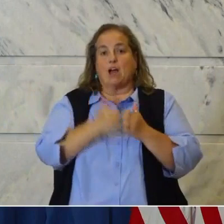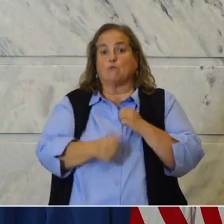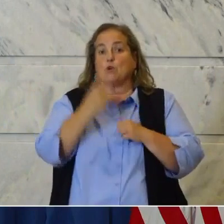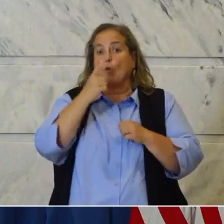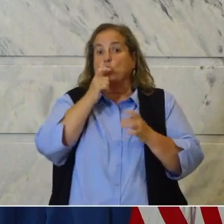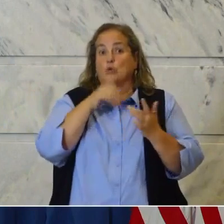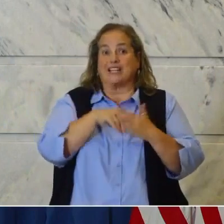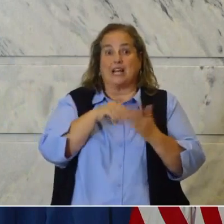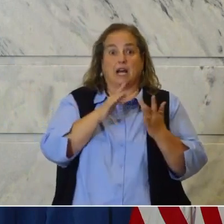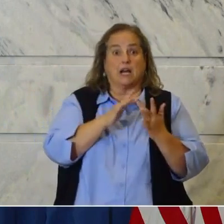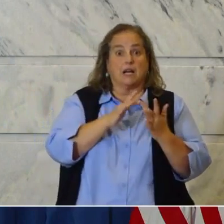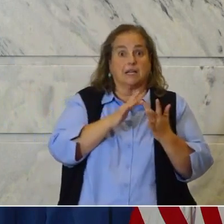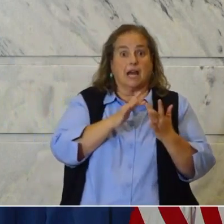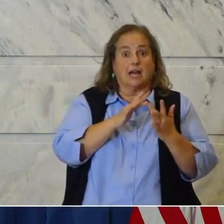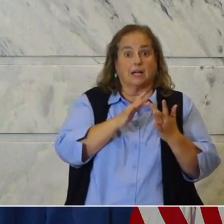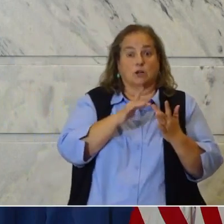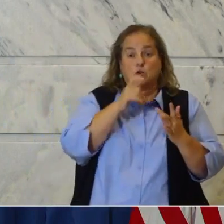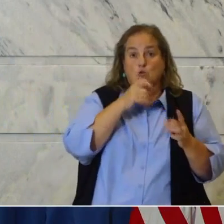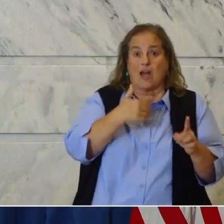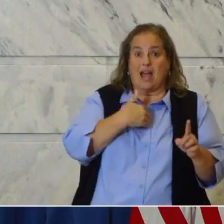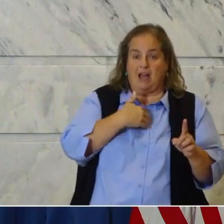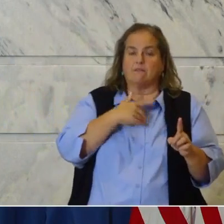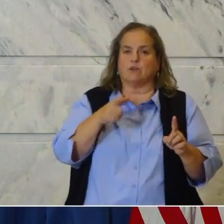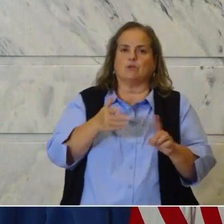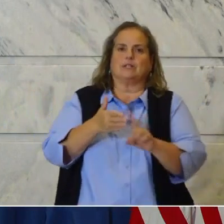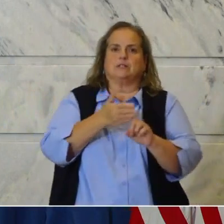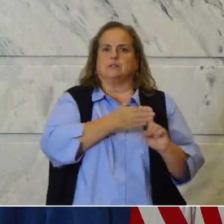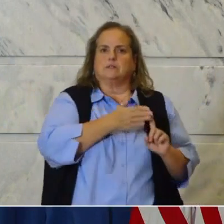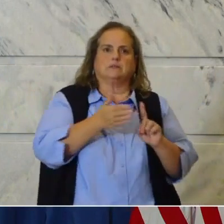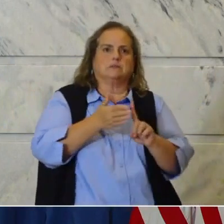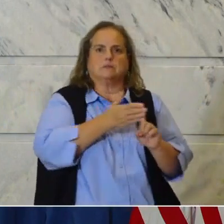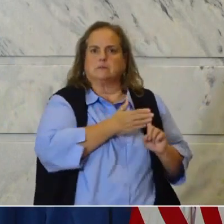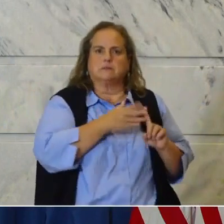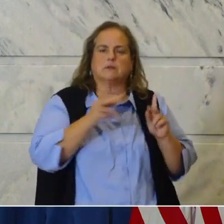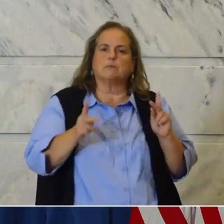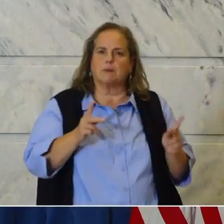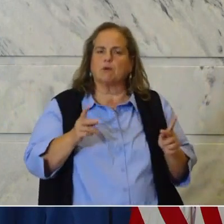contact. So it's it's it's were reading you what's generally a good practice.